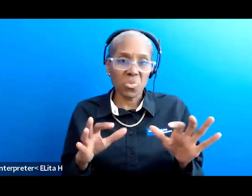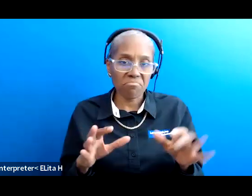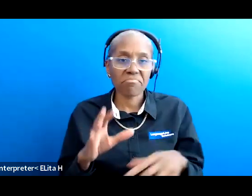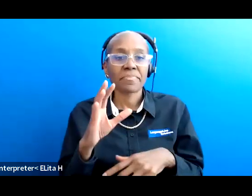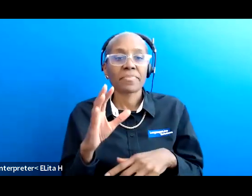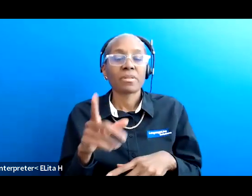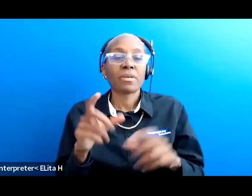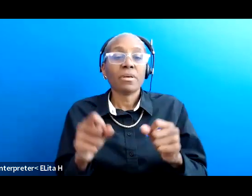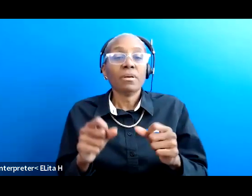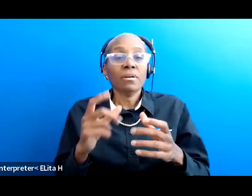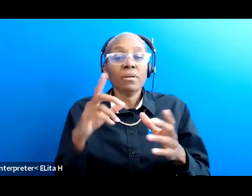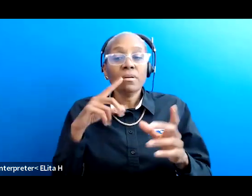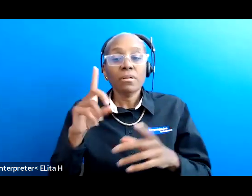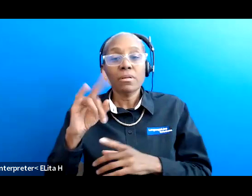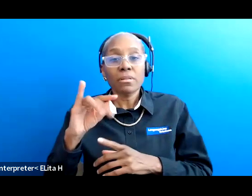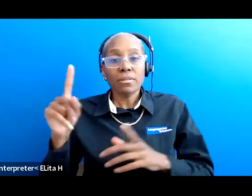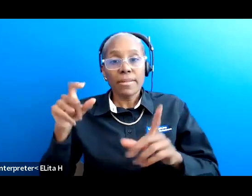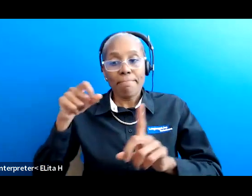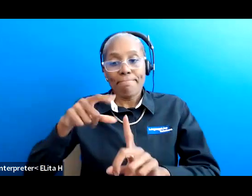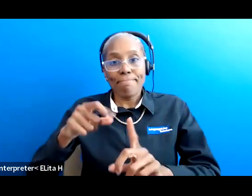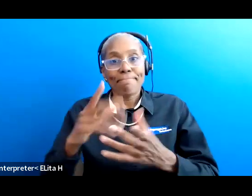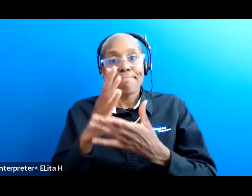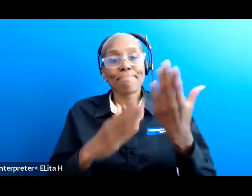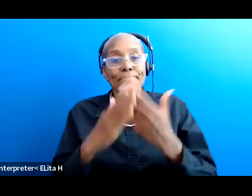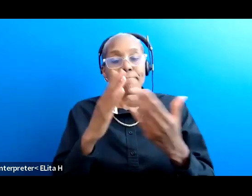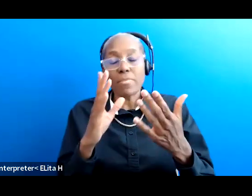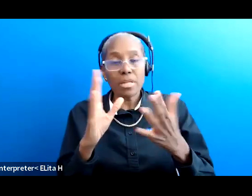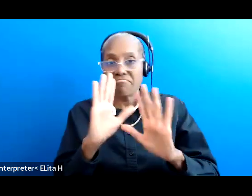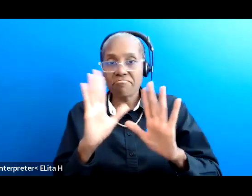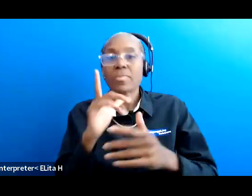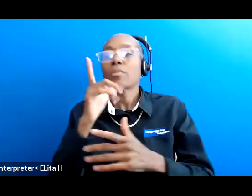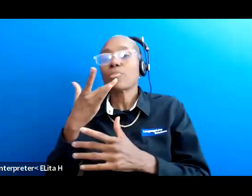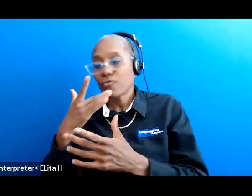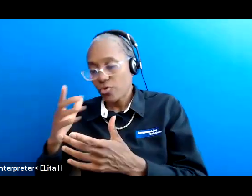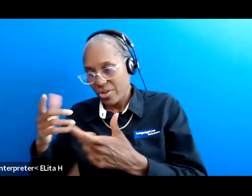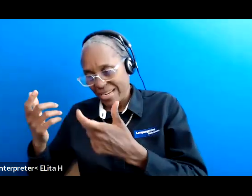can get digital stim devices that you can insert and do the digital stim.